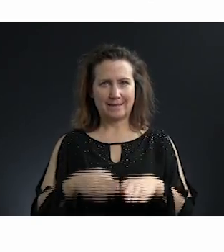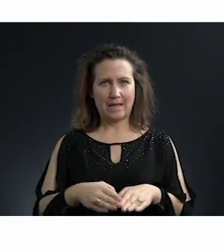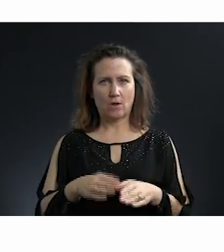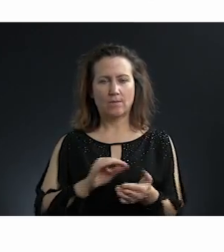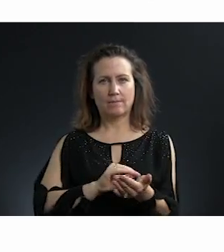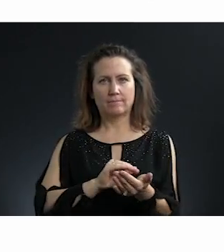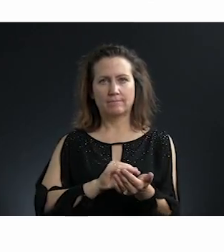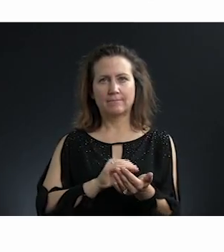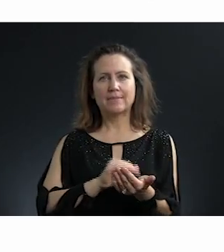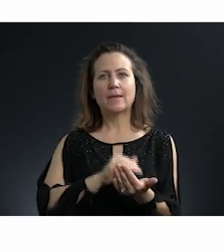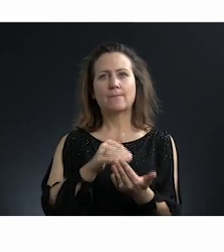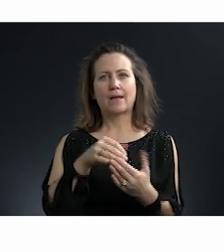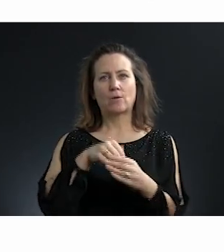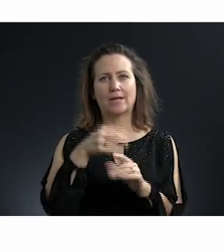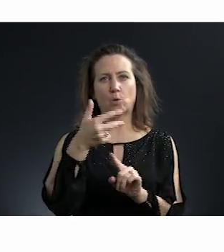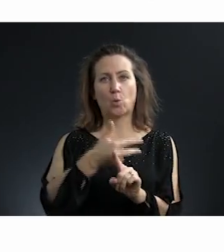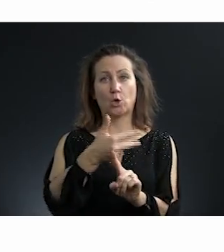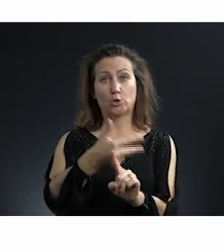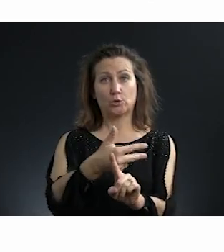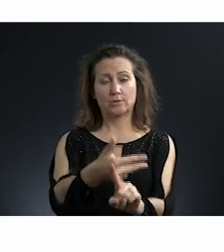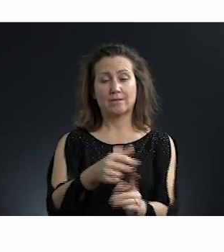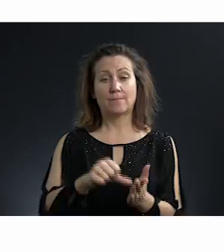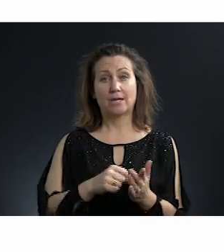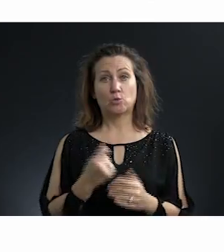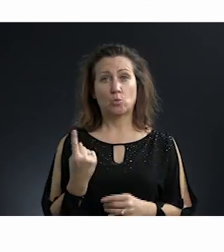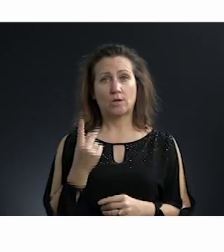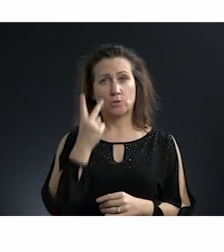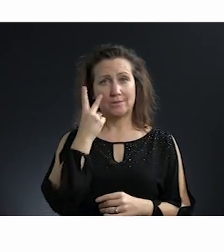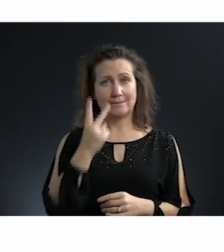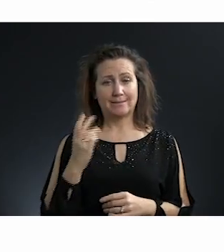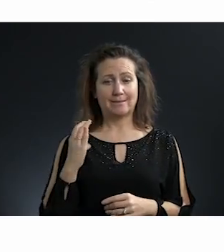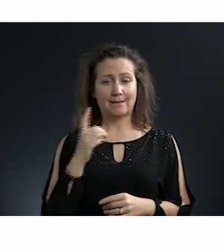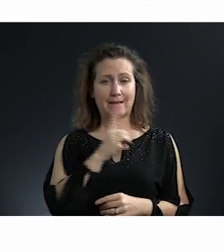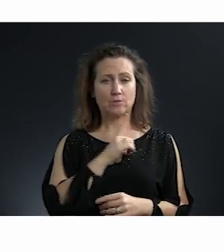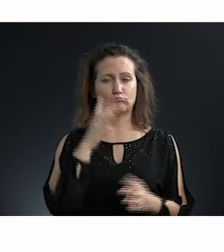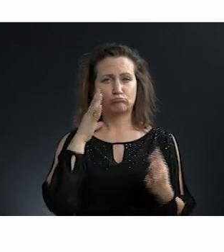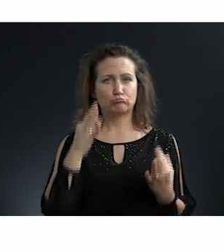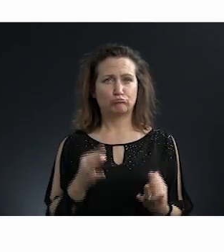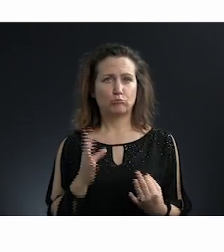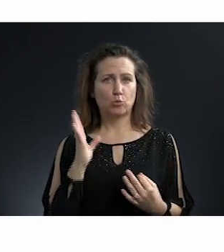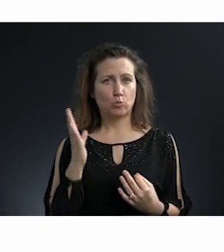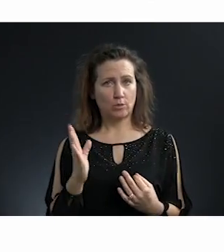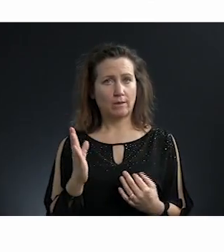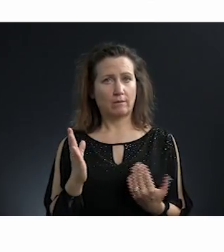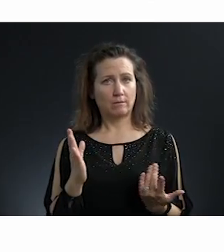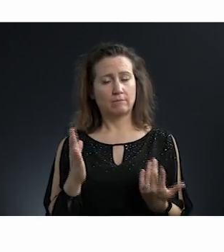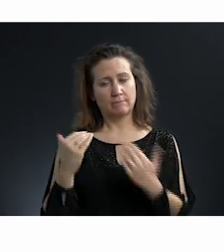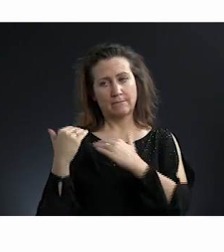So on page one you will see that the council [has] determined that we will be obligating